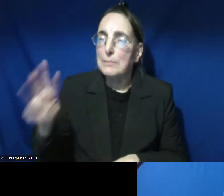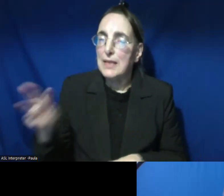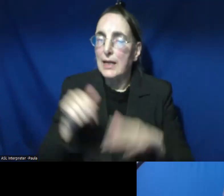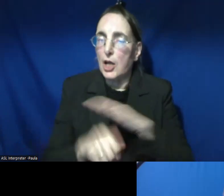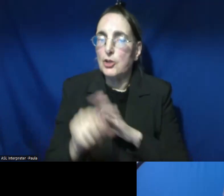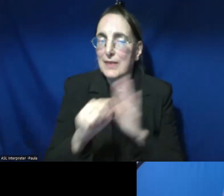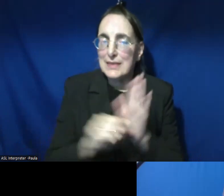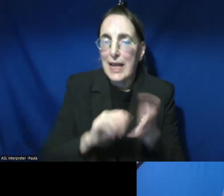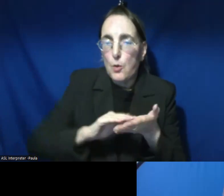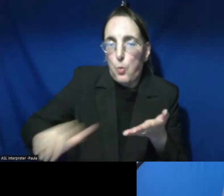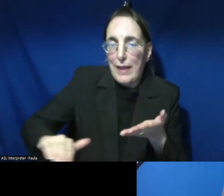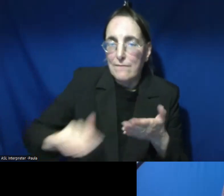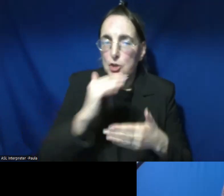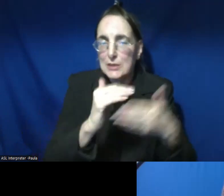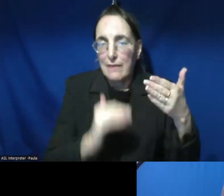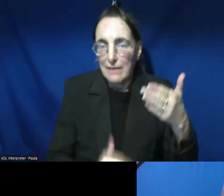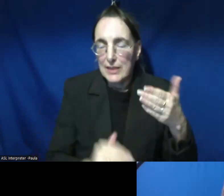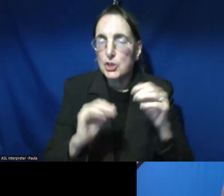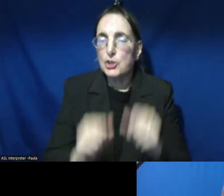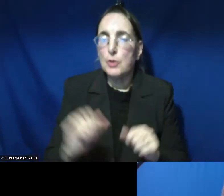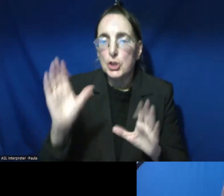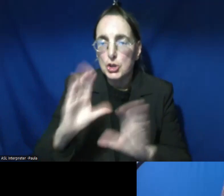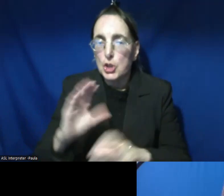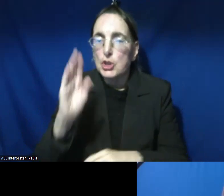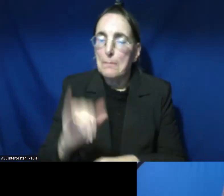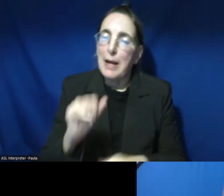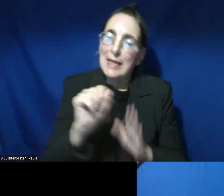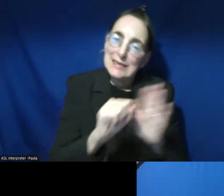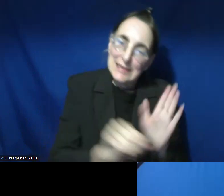You can search this by state and by Medicaid authority.